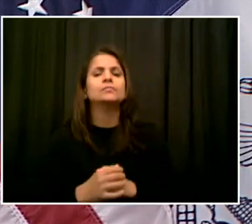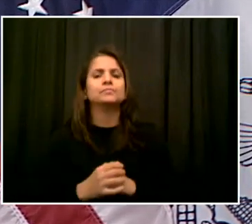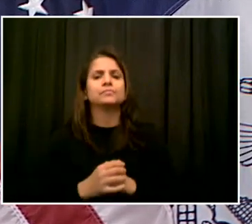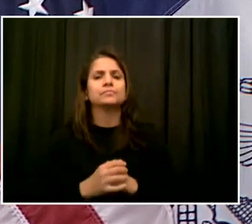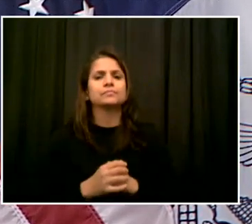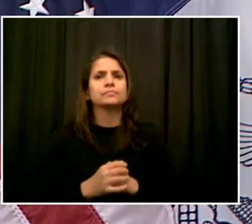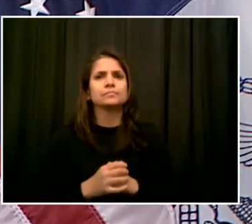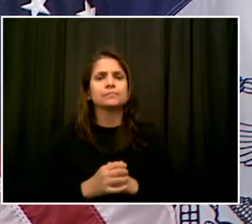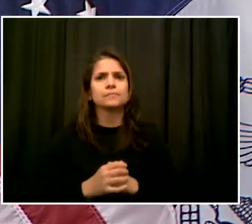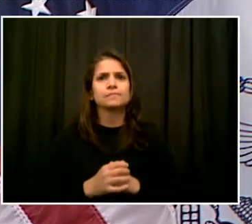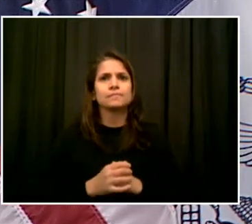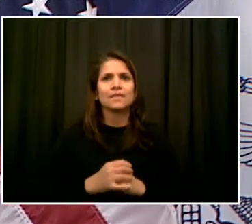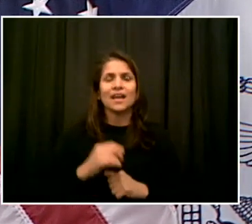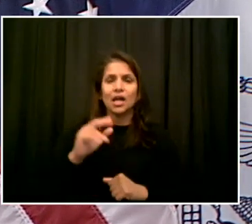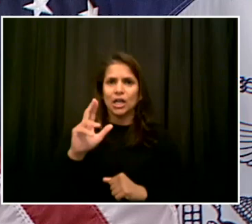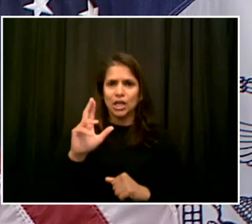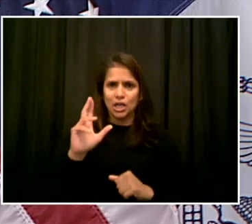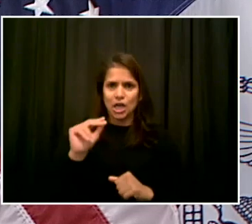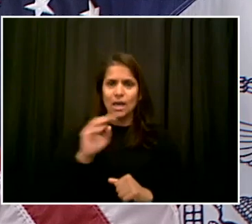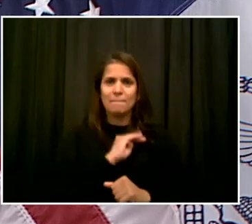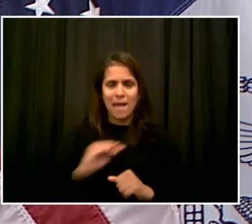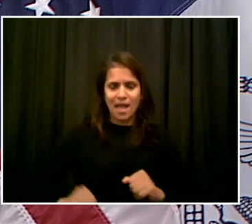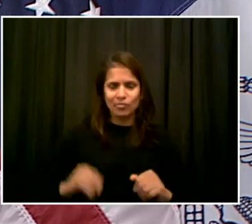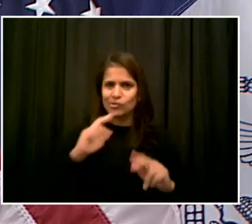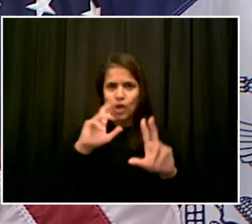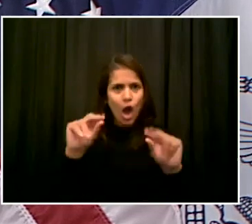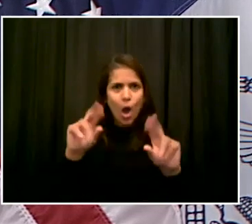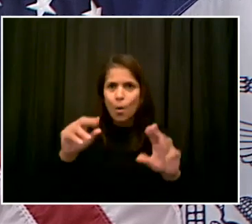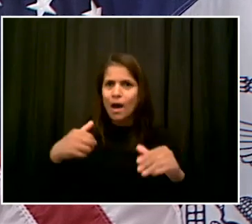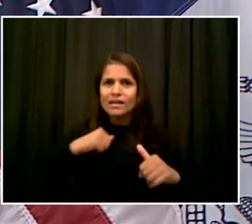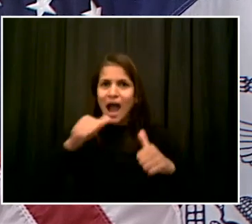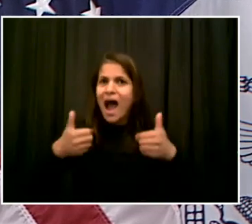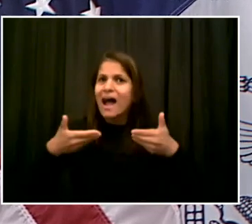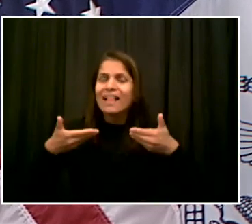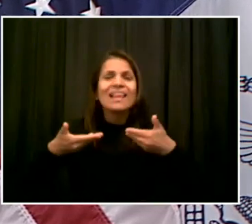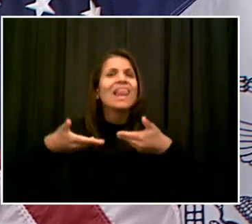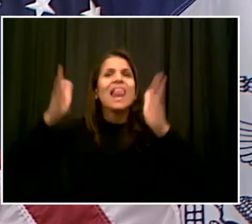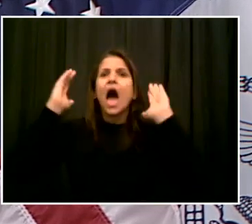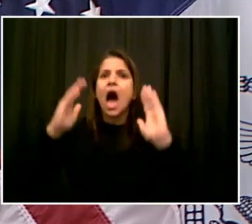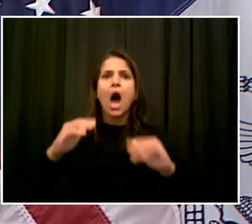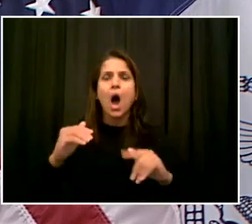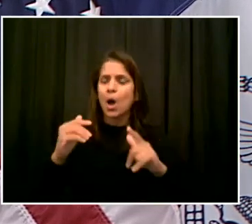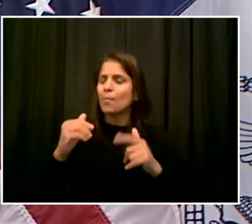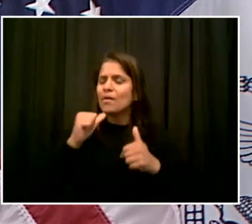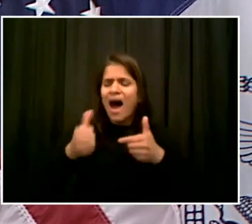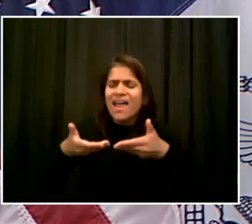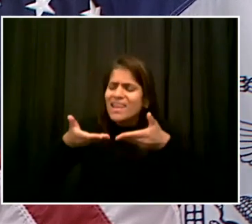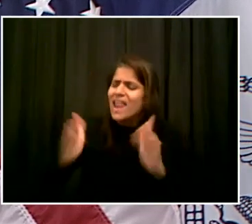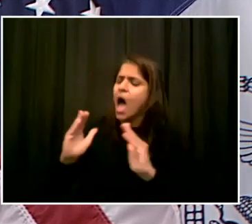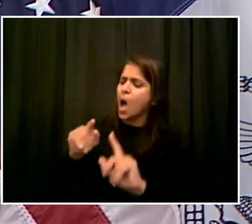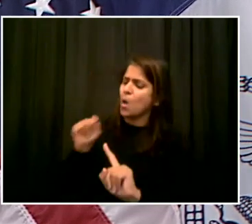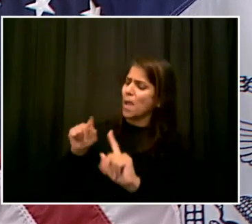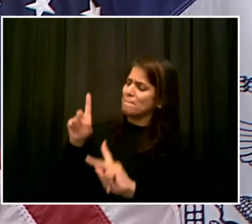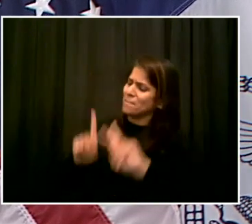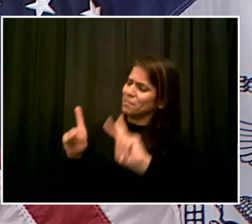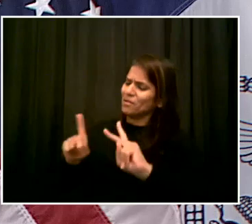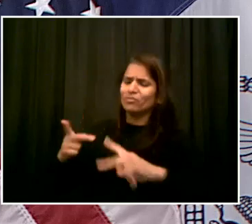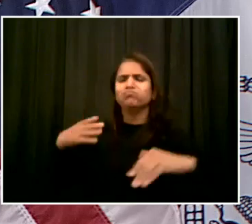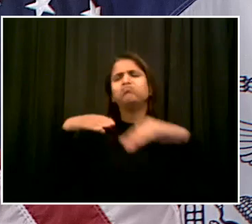BUT NO, OF COURSE NOT. THERE IS NO SUCH THING AS BEING